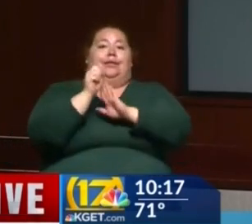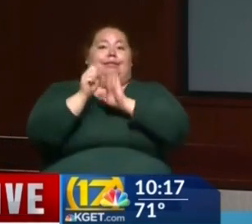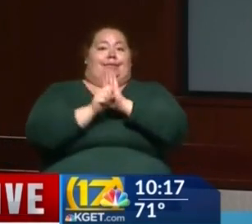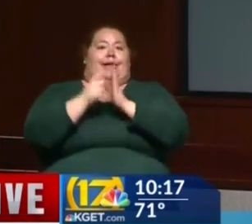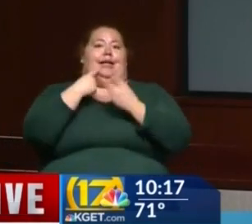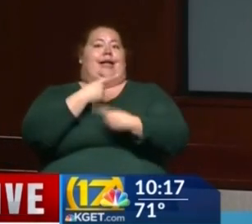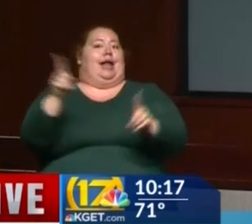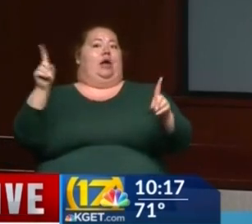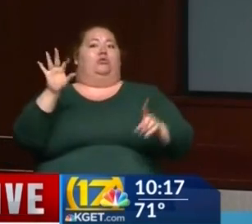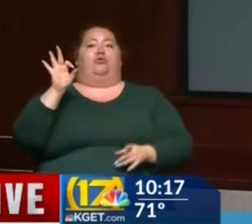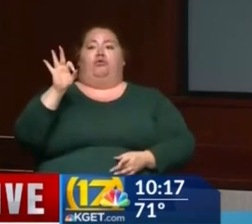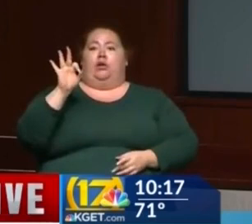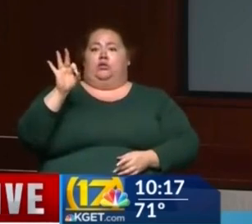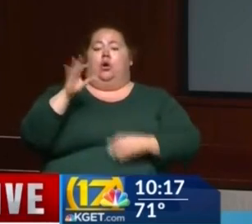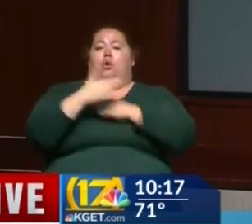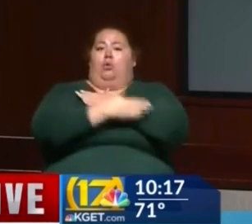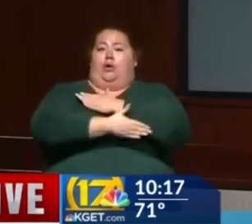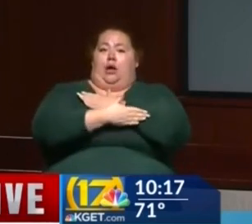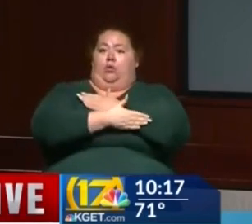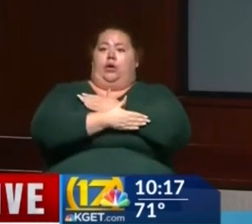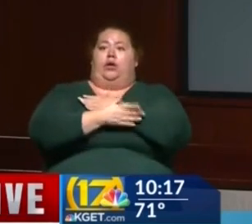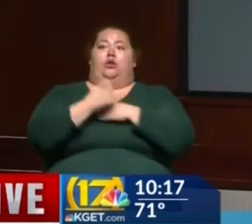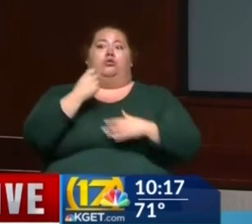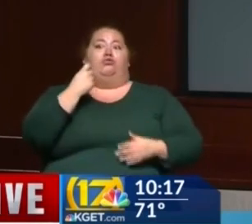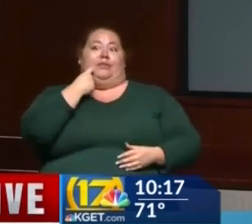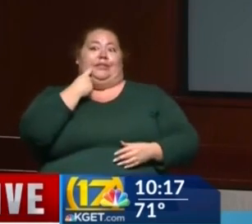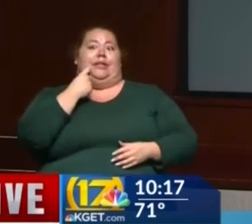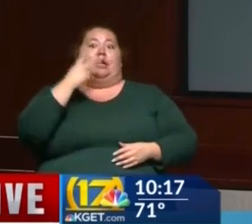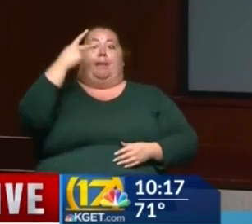PUTTING INTO THIS AND THE WORK WE ARE DOING AS A COMMUNITY TO KEEP THESE NUMBERS MOVING IN THE RIGHT DIRECTION. THE STATE ANNOUNCED ON TUESDAY